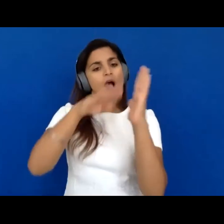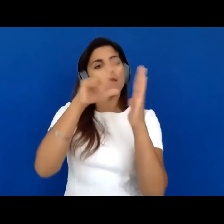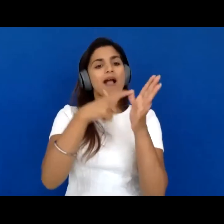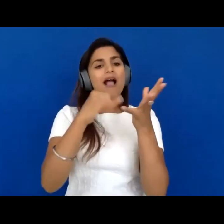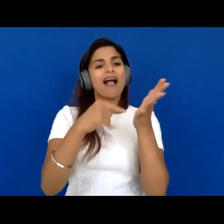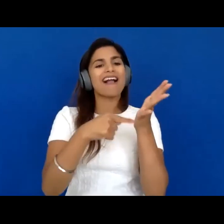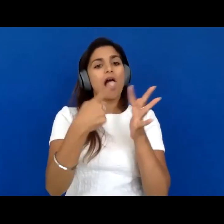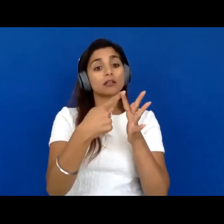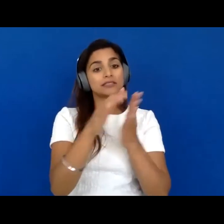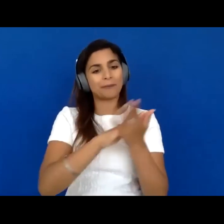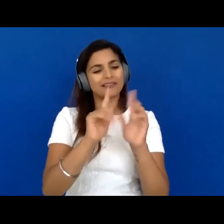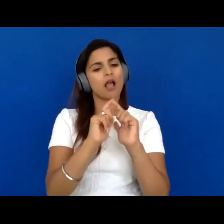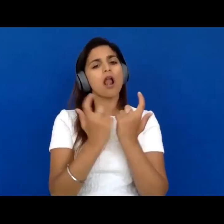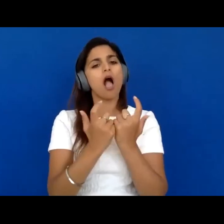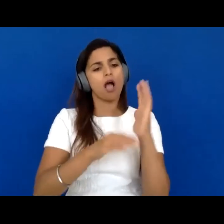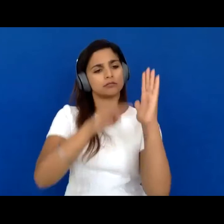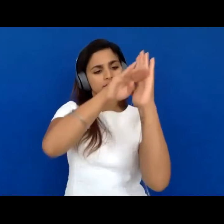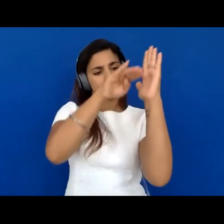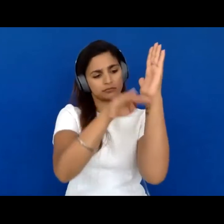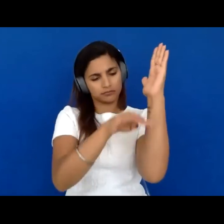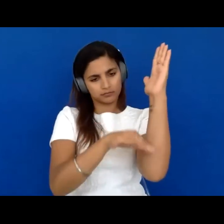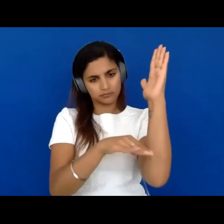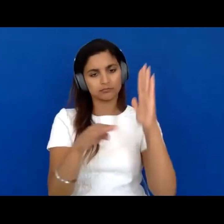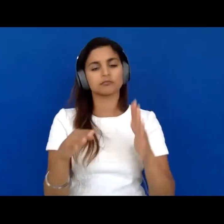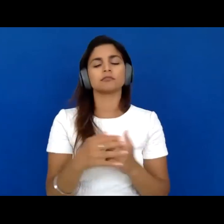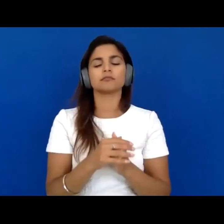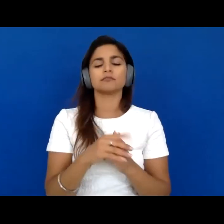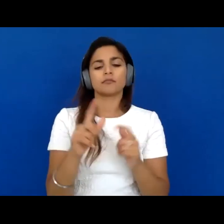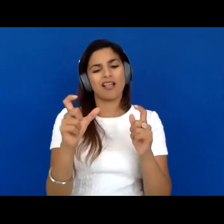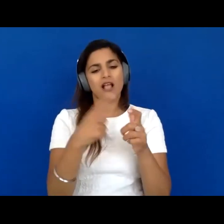upper-class woman in many cases as caste and class work together even the